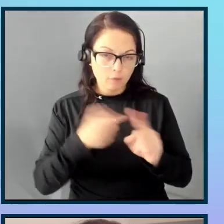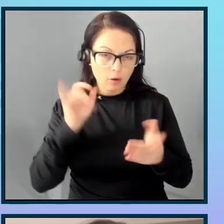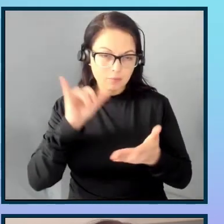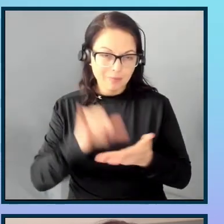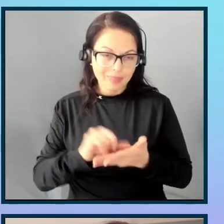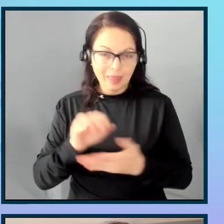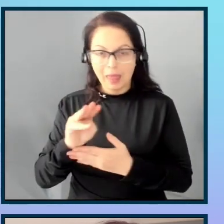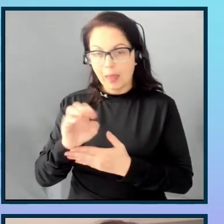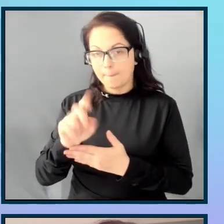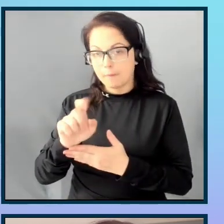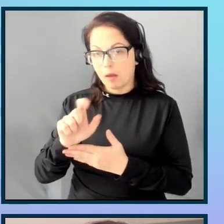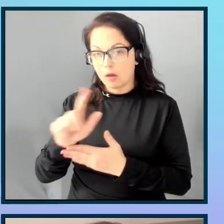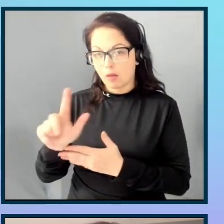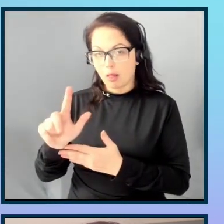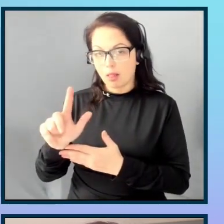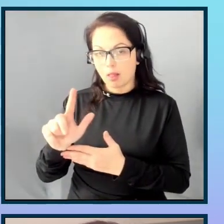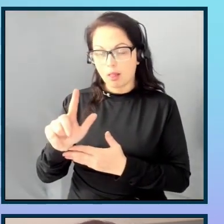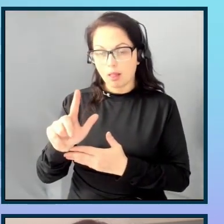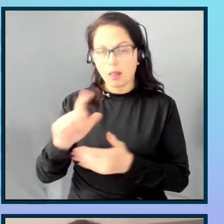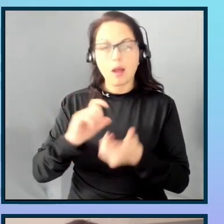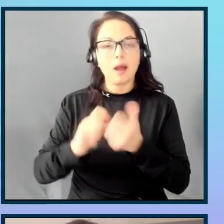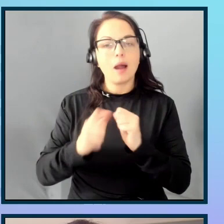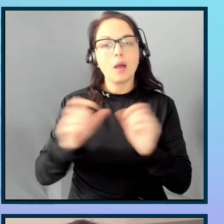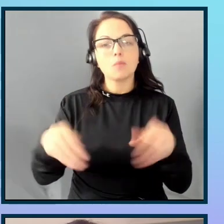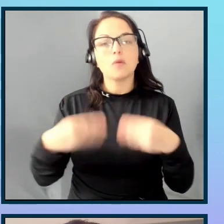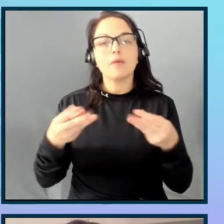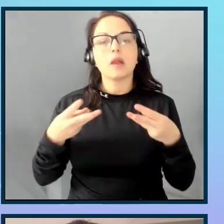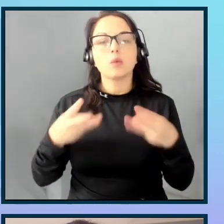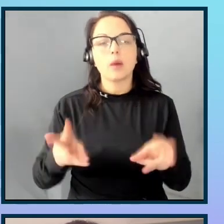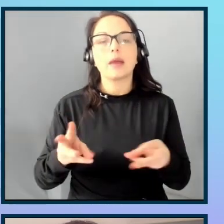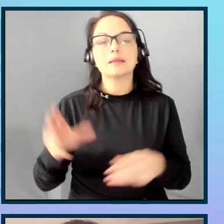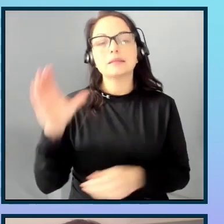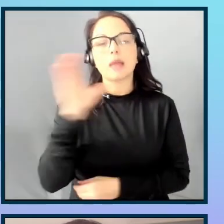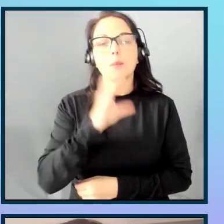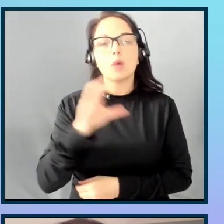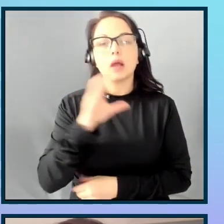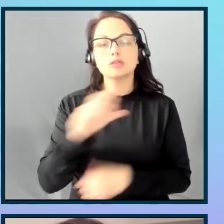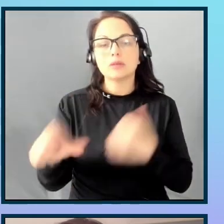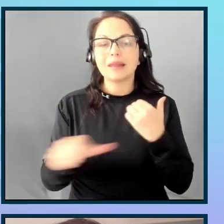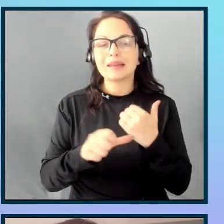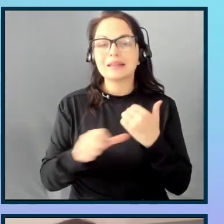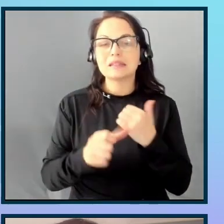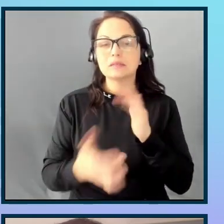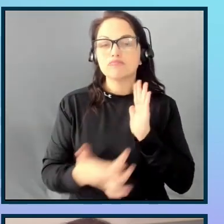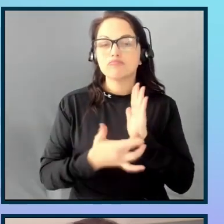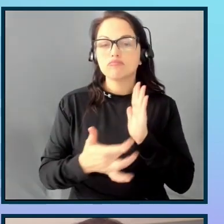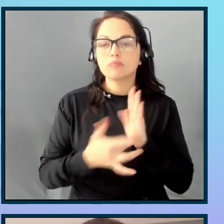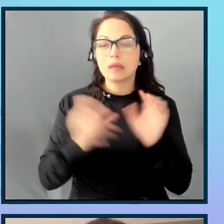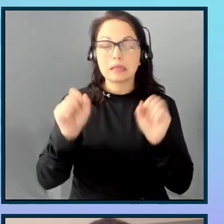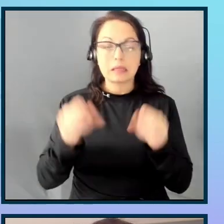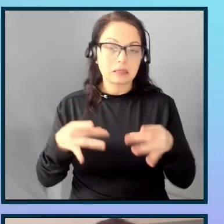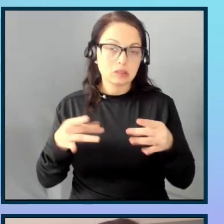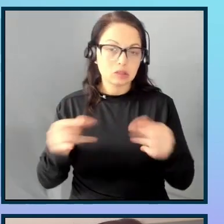by providing ways stats, browsers and assistive technologies can solve certain problems.